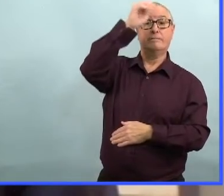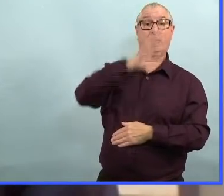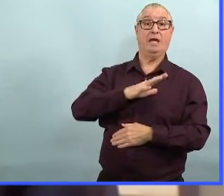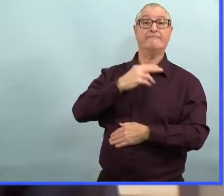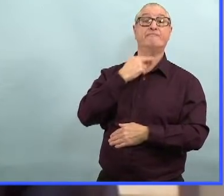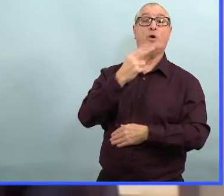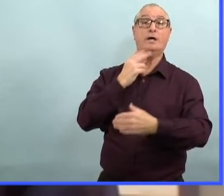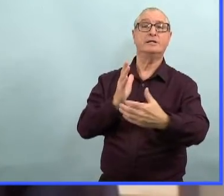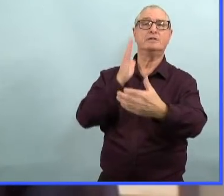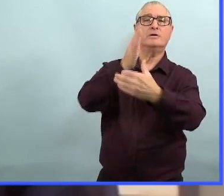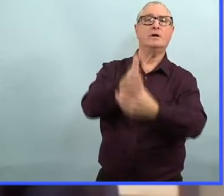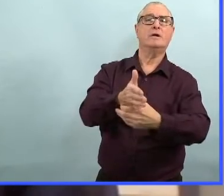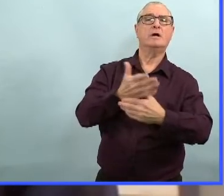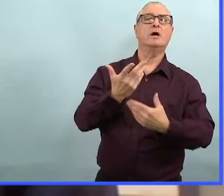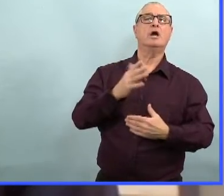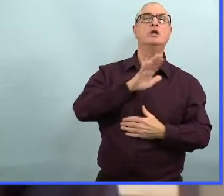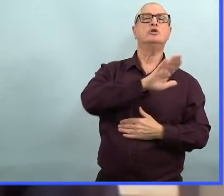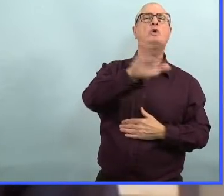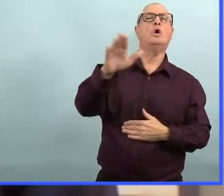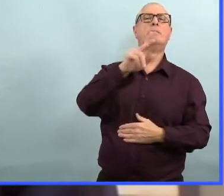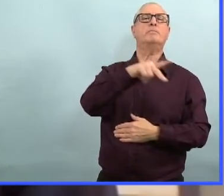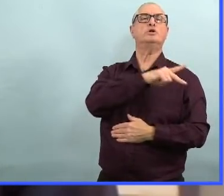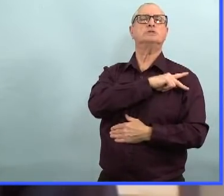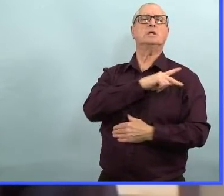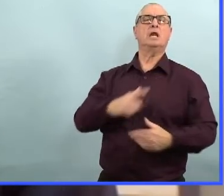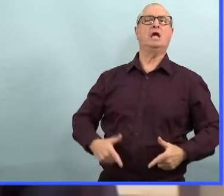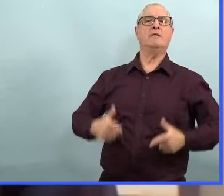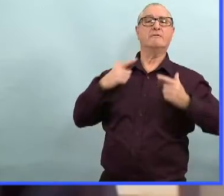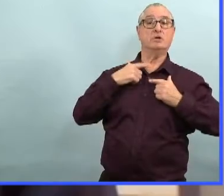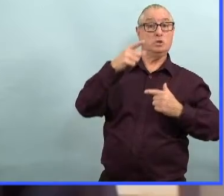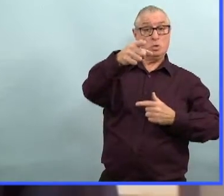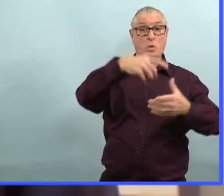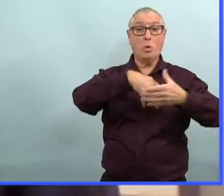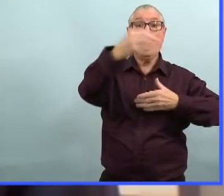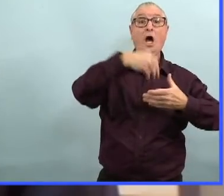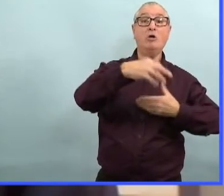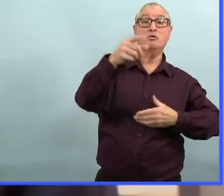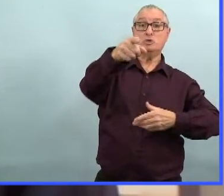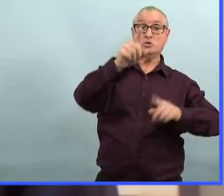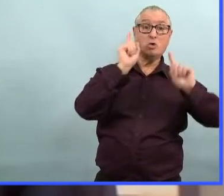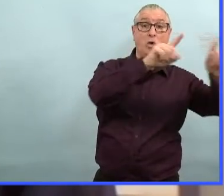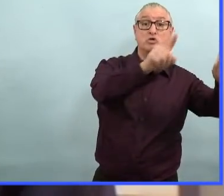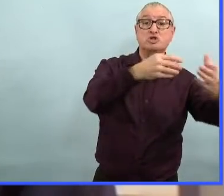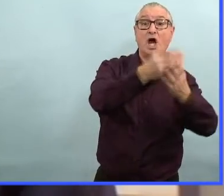not doing uh doing much for that you know i think that i've always you know mentioned that